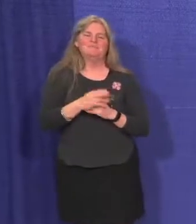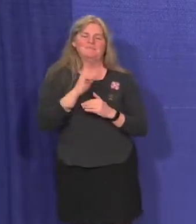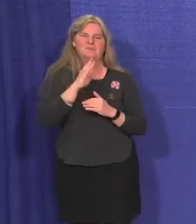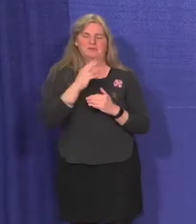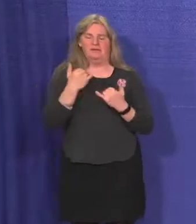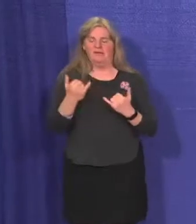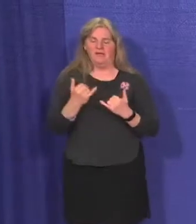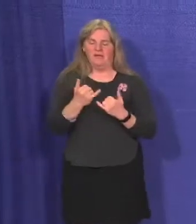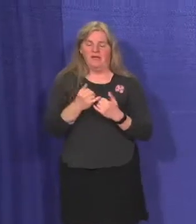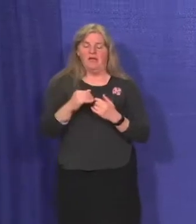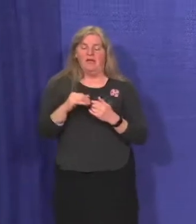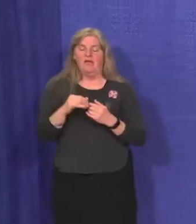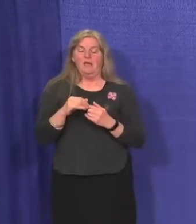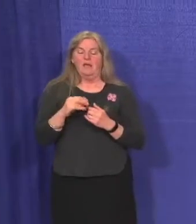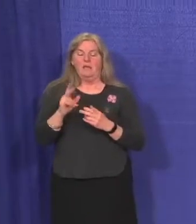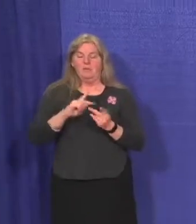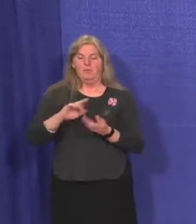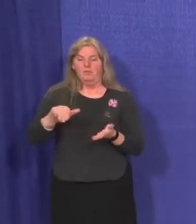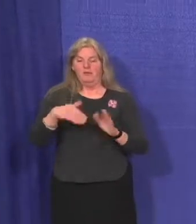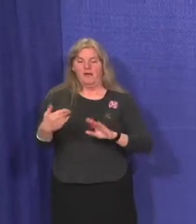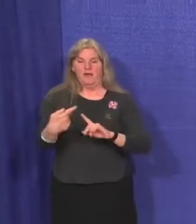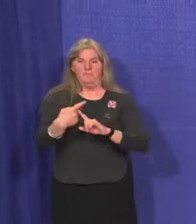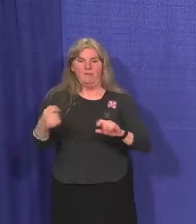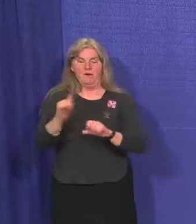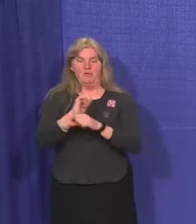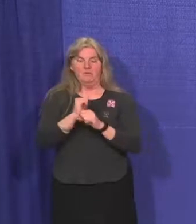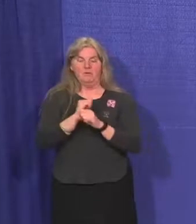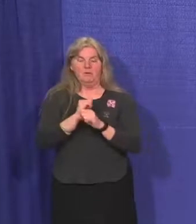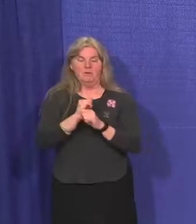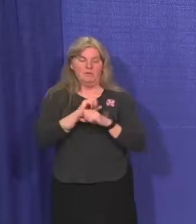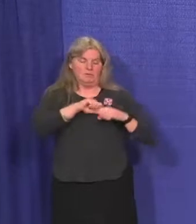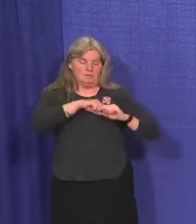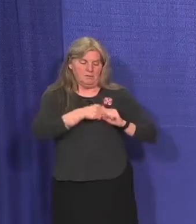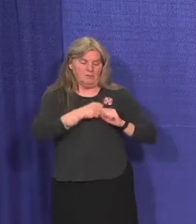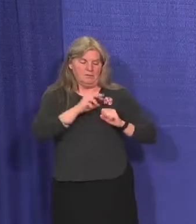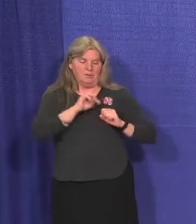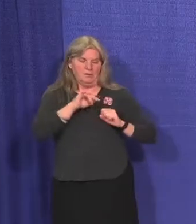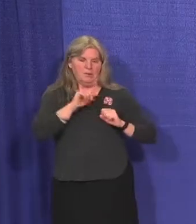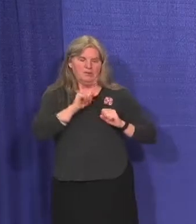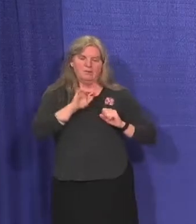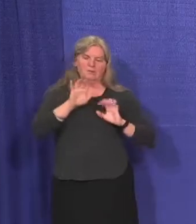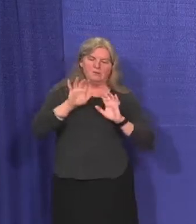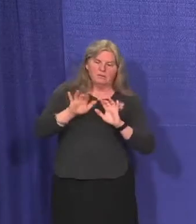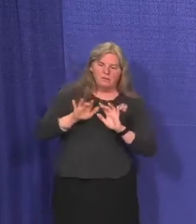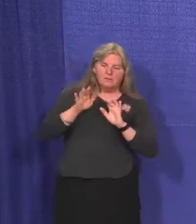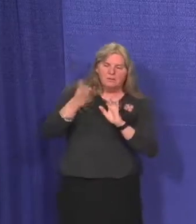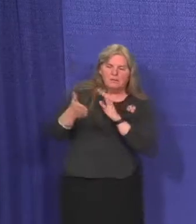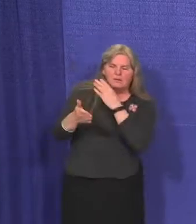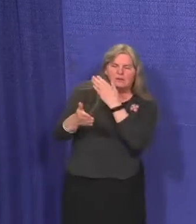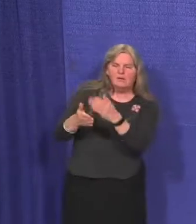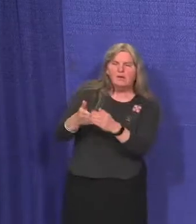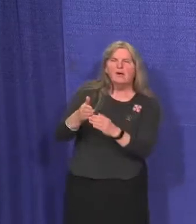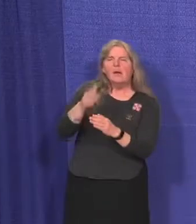make sure you are kind and patient. Be excellent to wish other and keep up the good work.